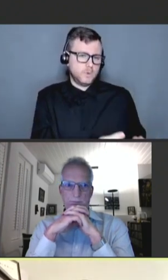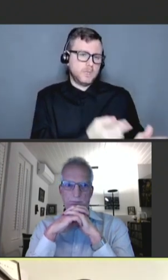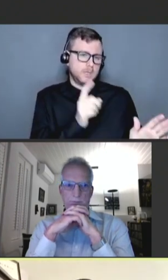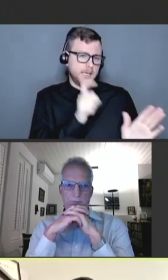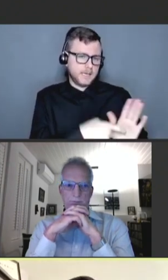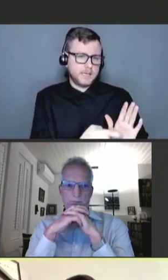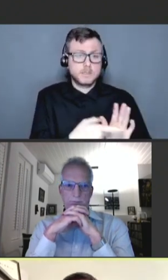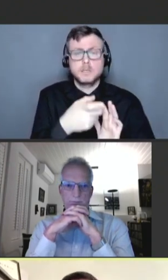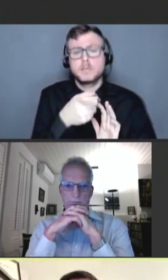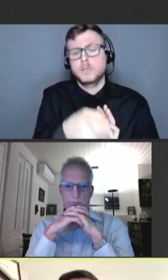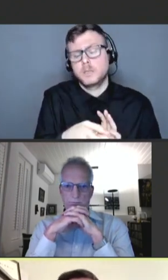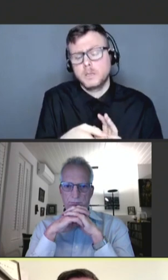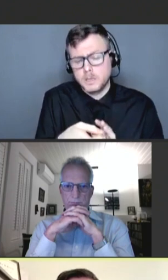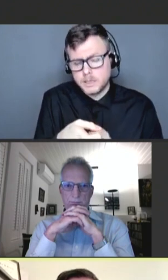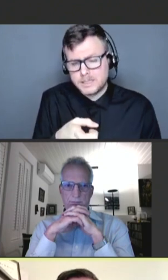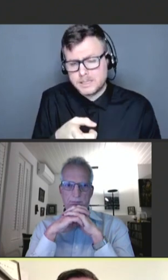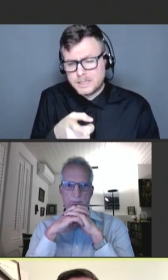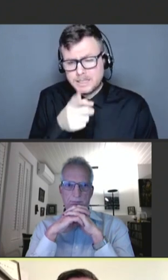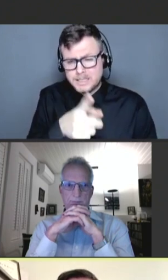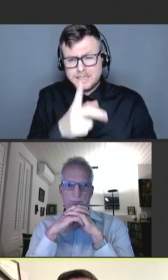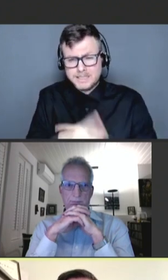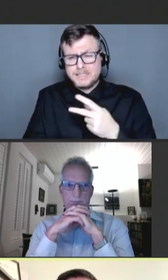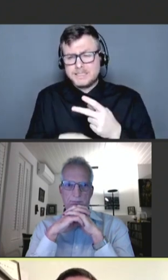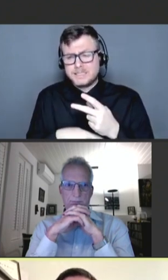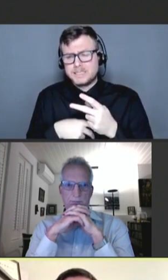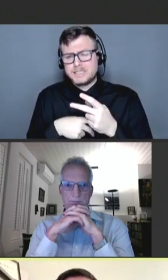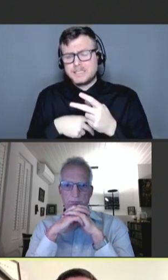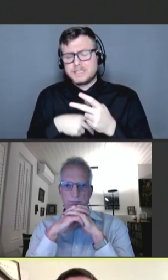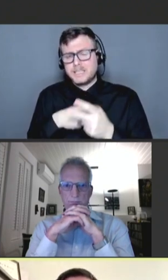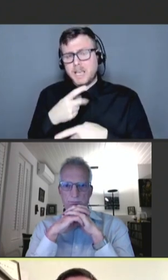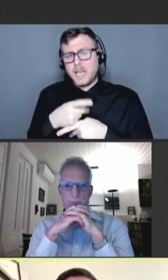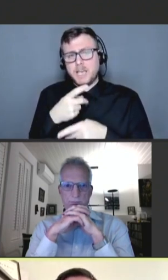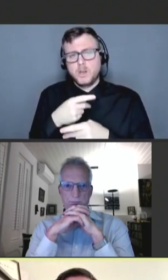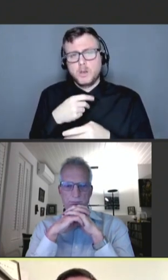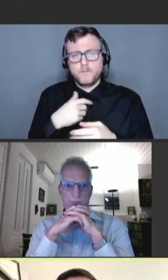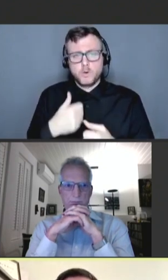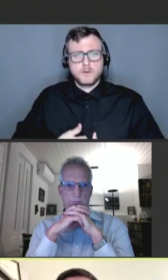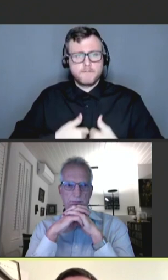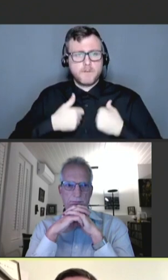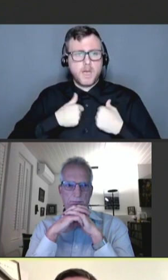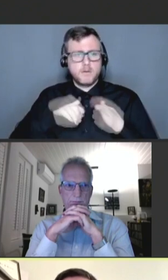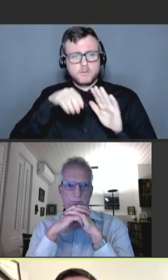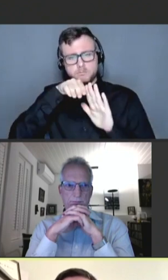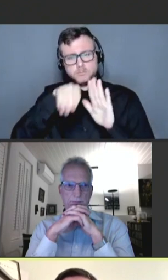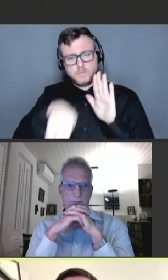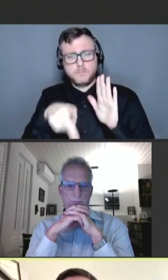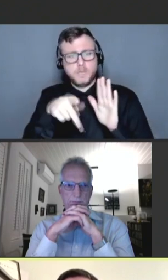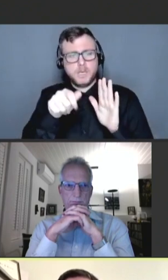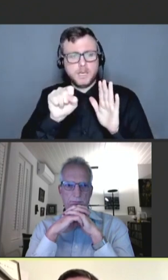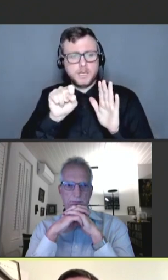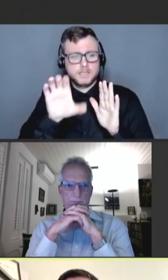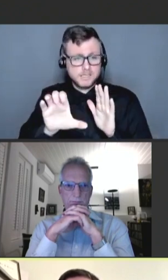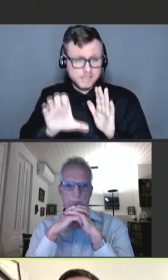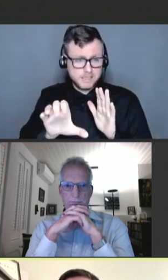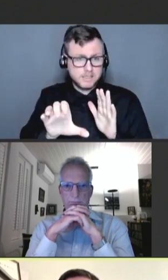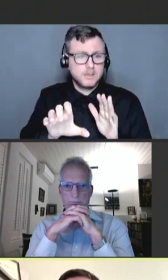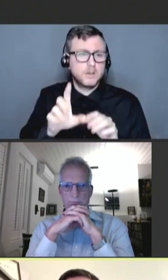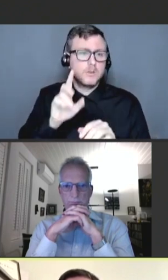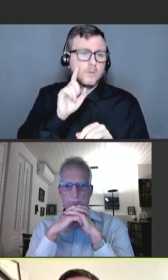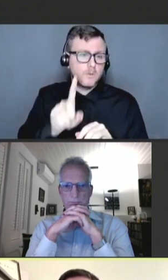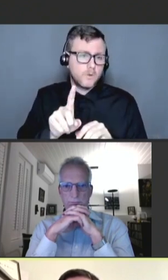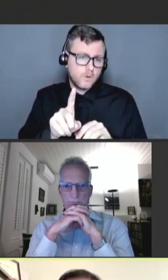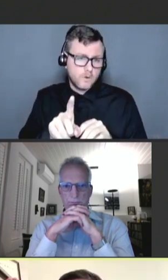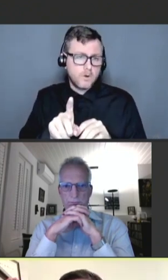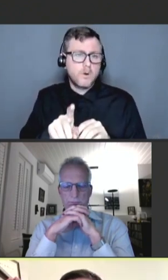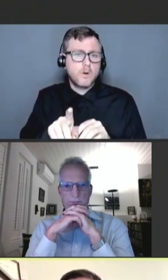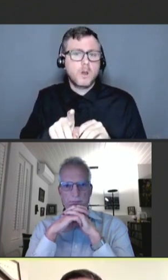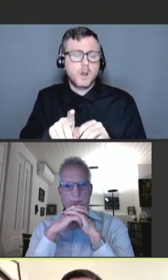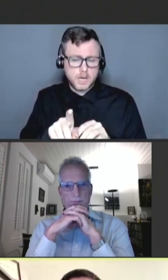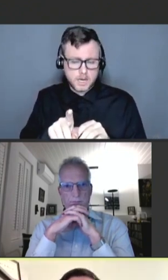And this is sort of the surviving curves for PASC, and both groups who were untreated and people who